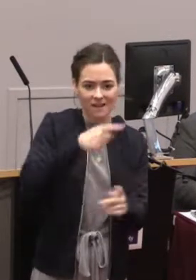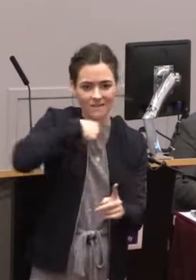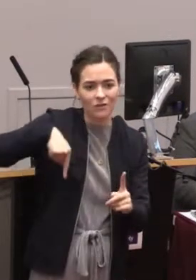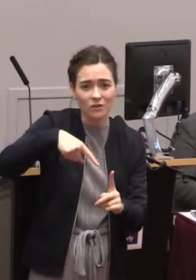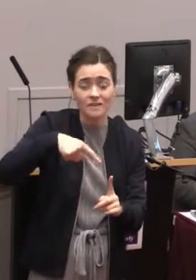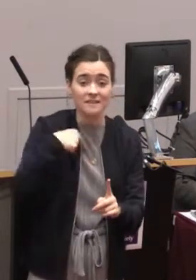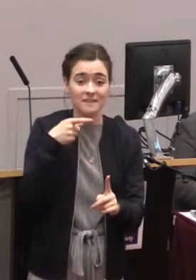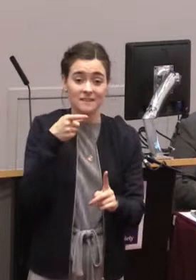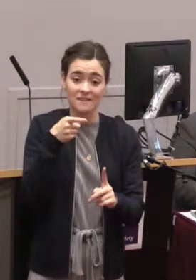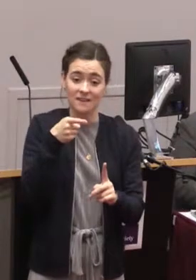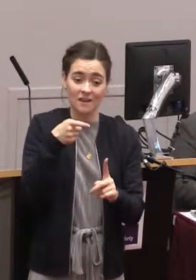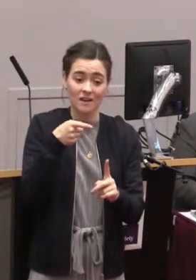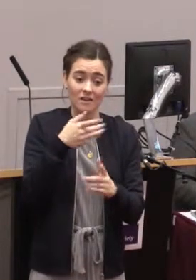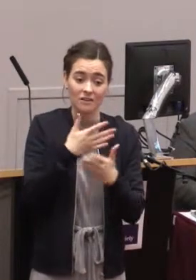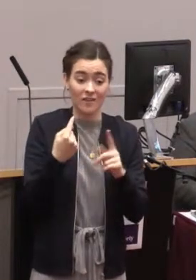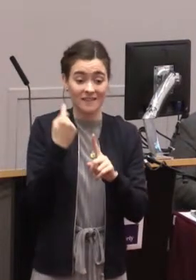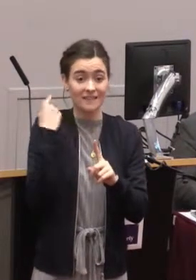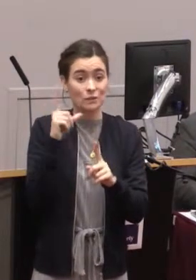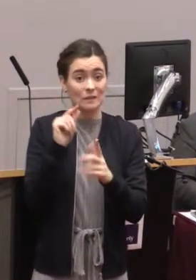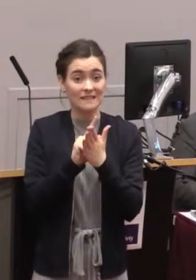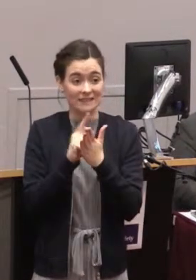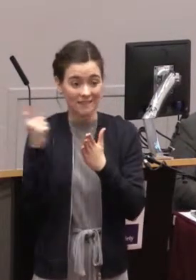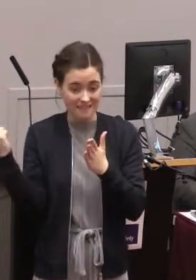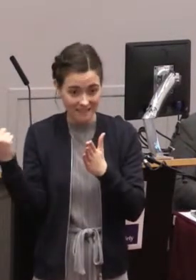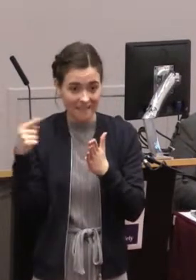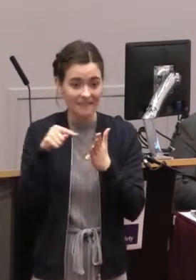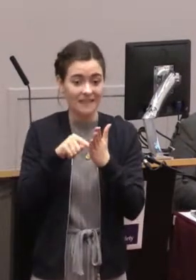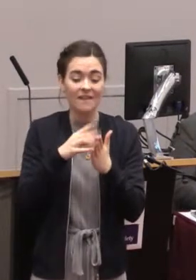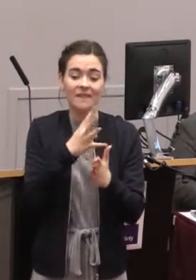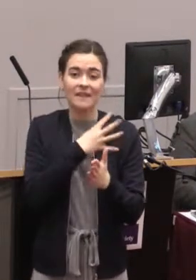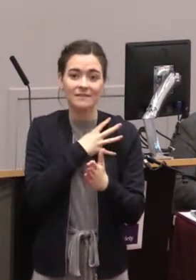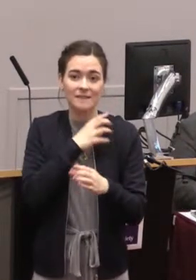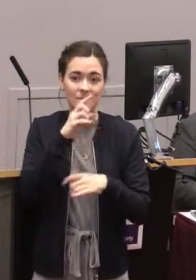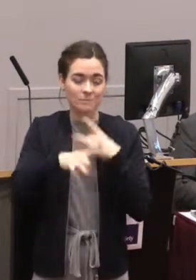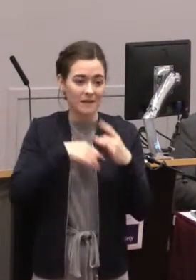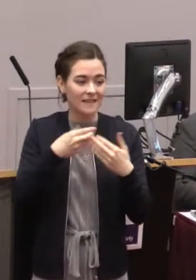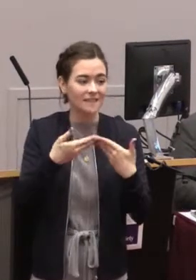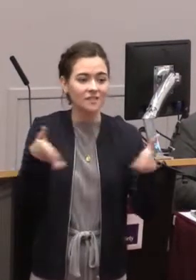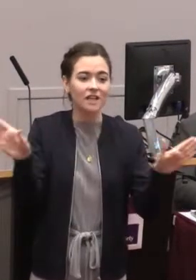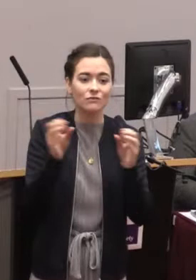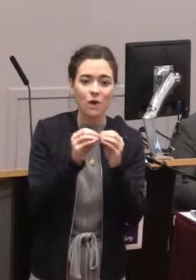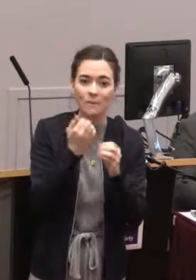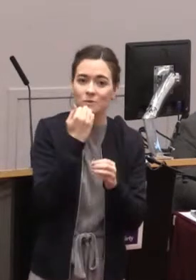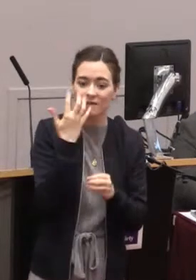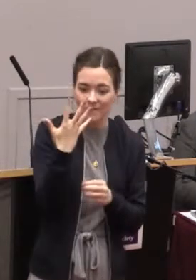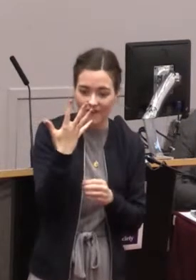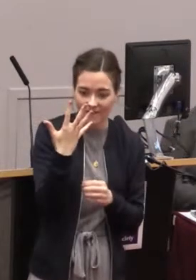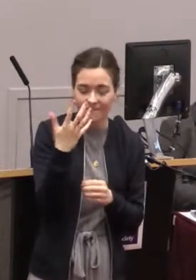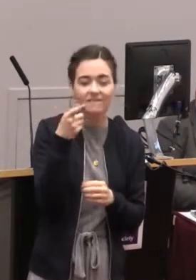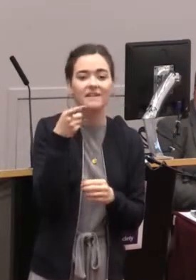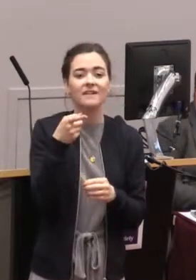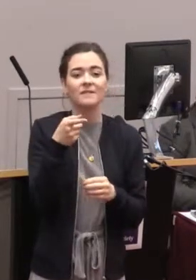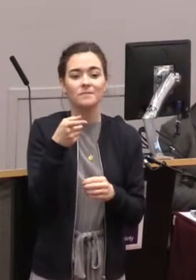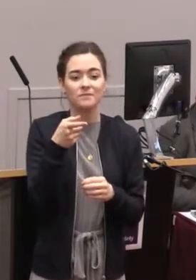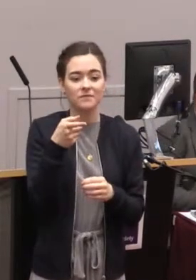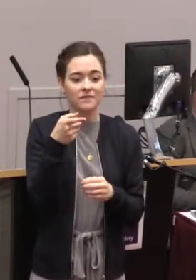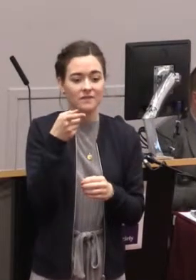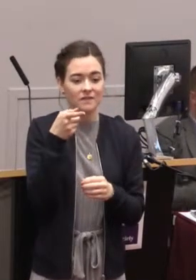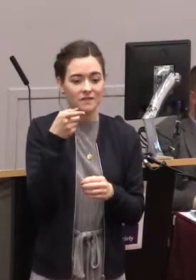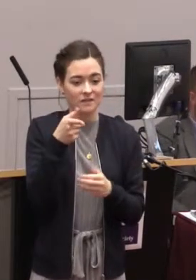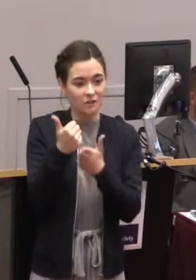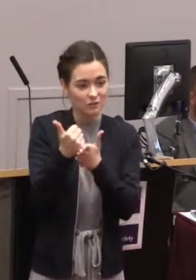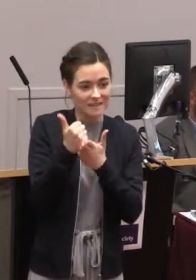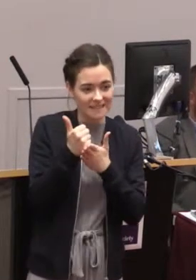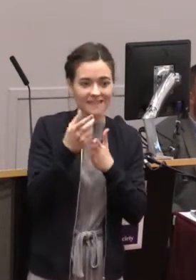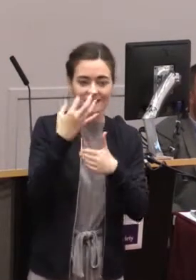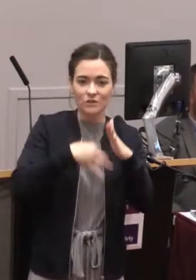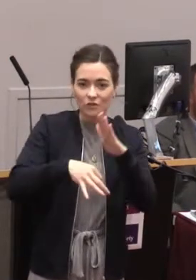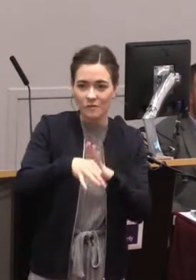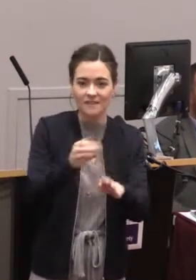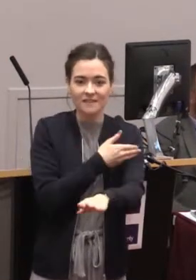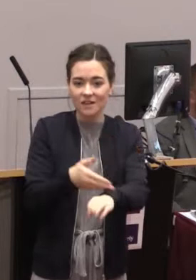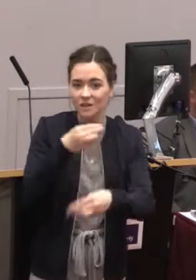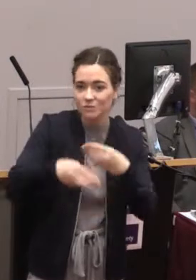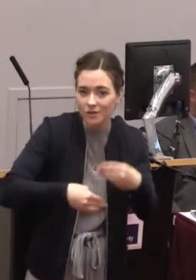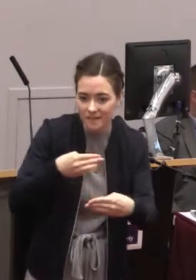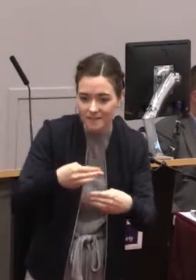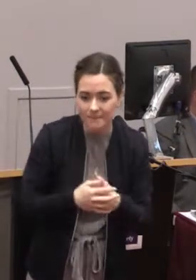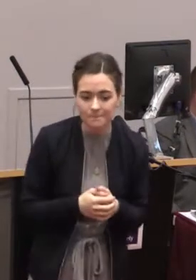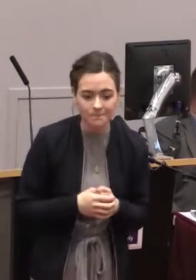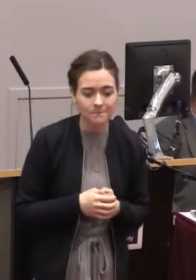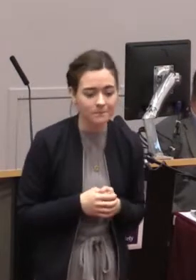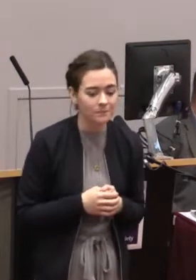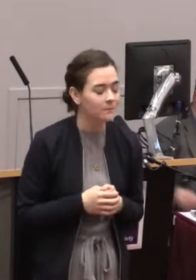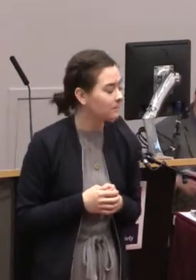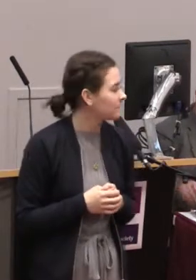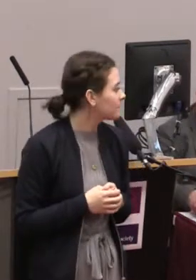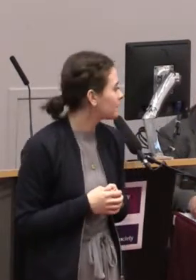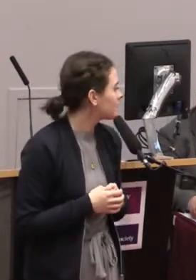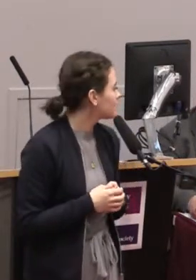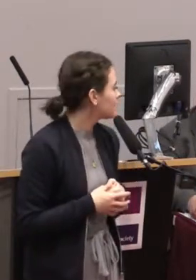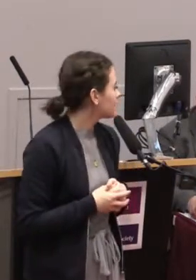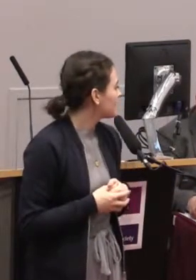In 2014, we looked at general comment number 5 to assist the process.